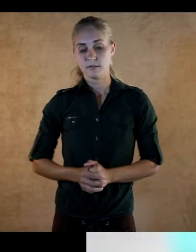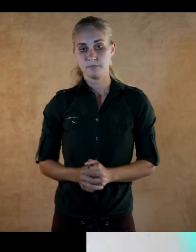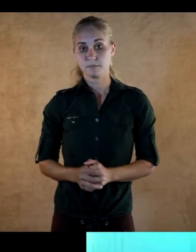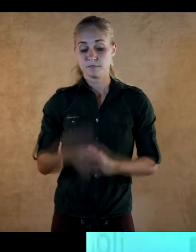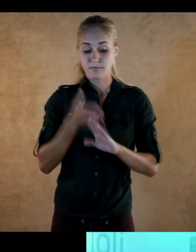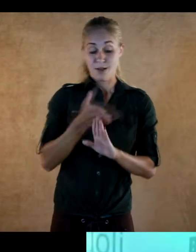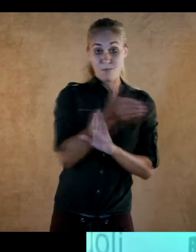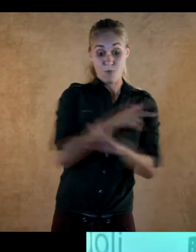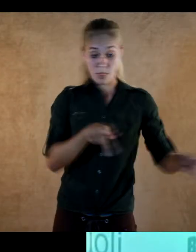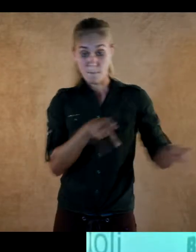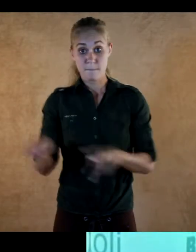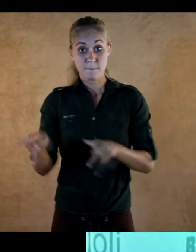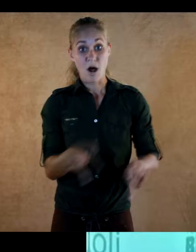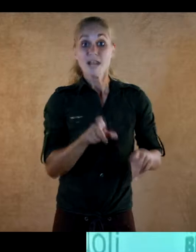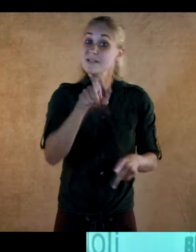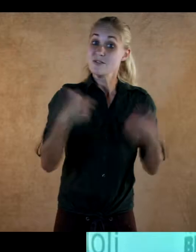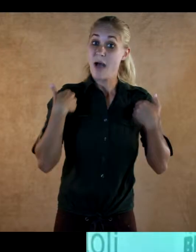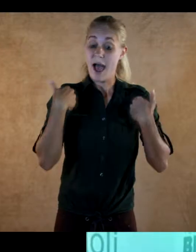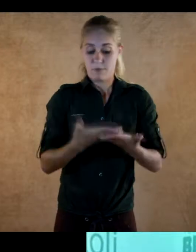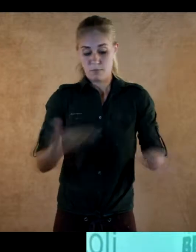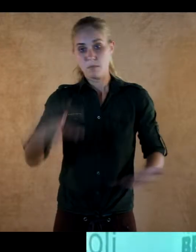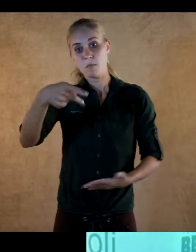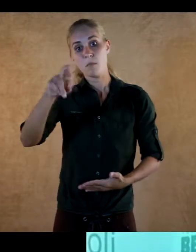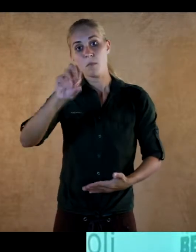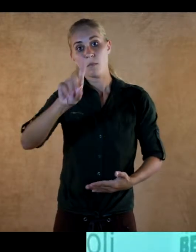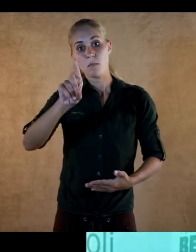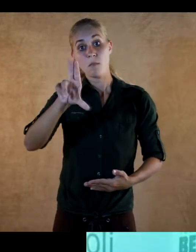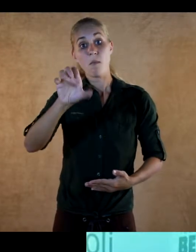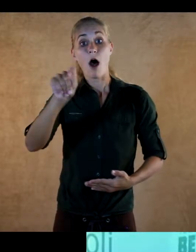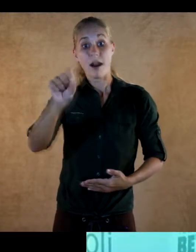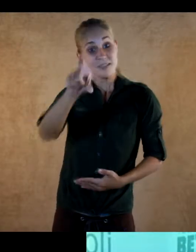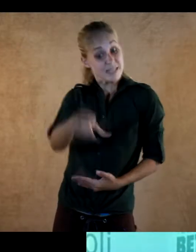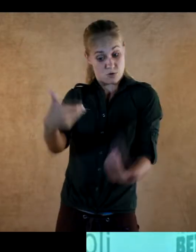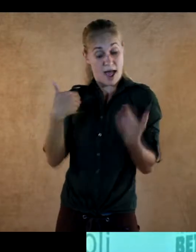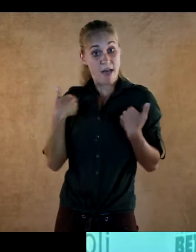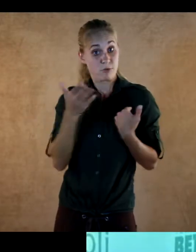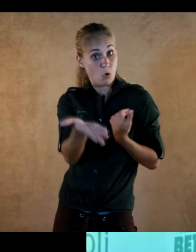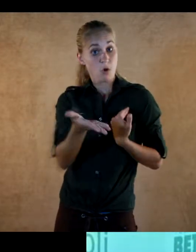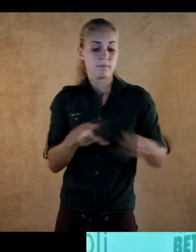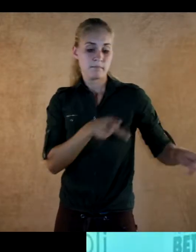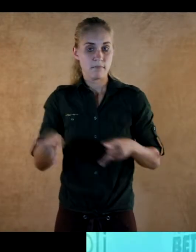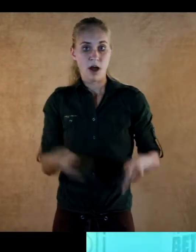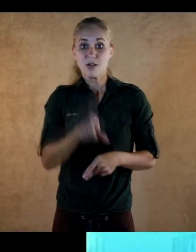Before the party, HAVE PRODUCTS. You must have products at your party so be sure to purchase at least an Elite Pack